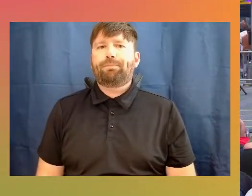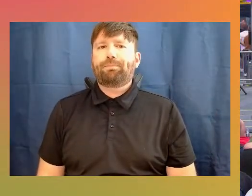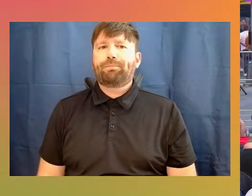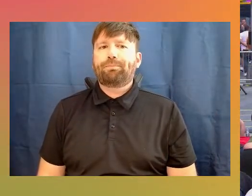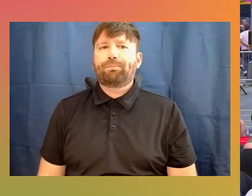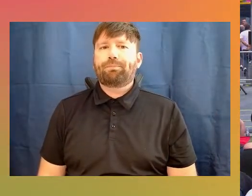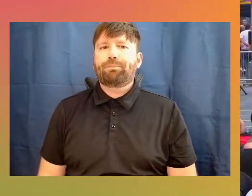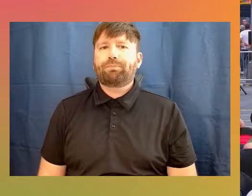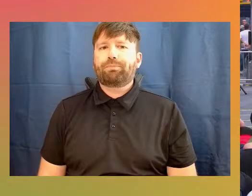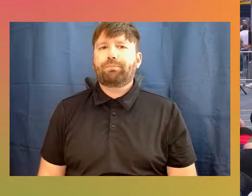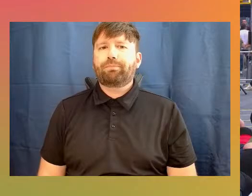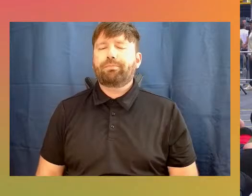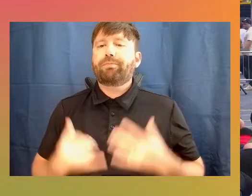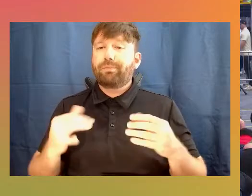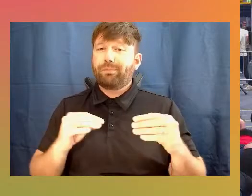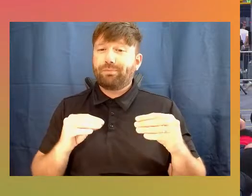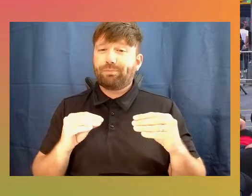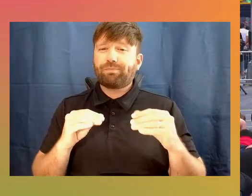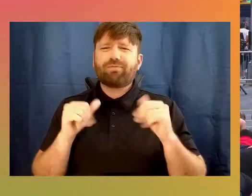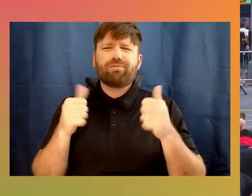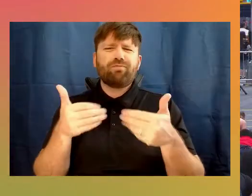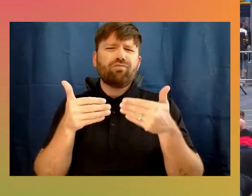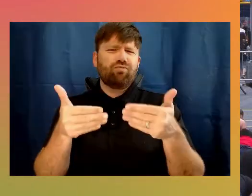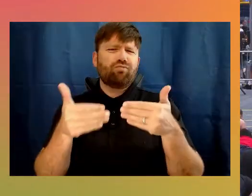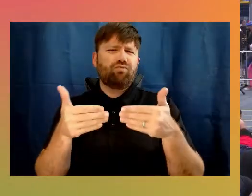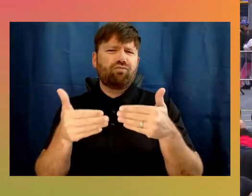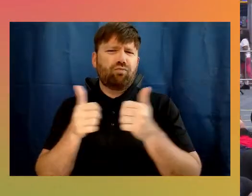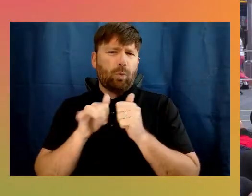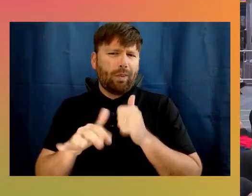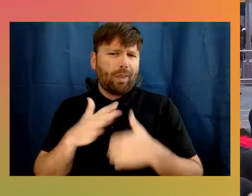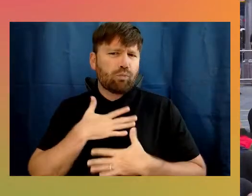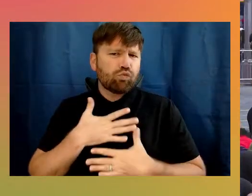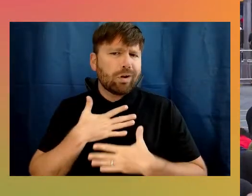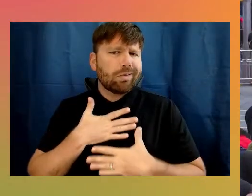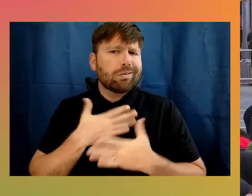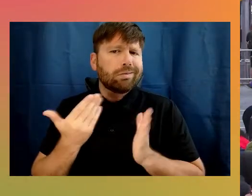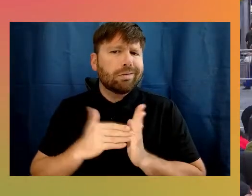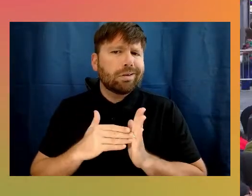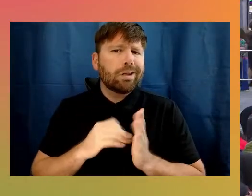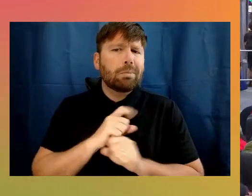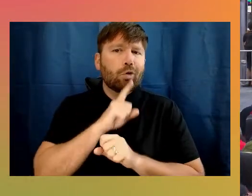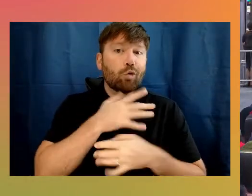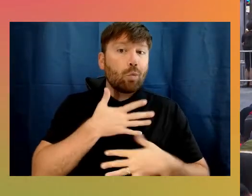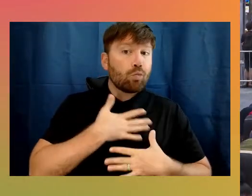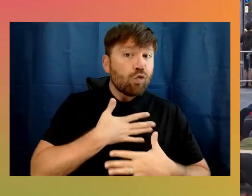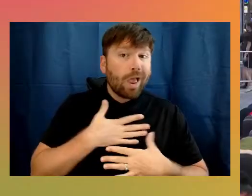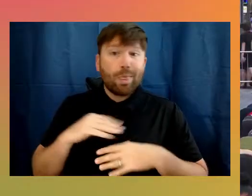BELLY DROPS. EXHALE AROUND.